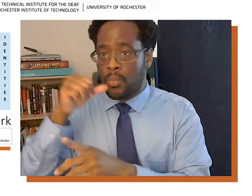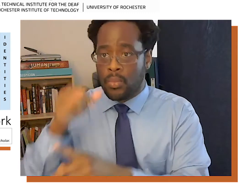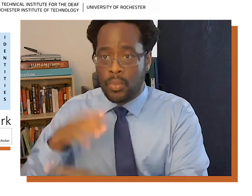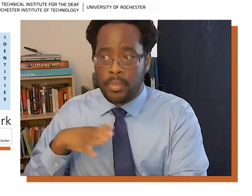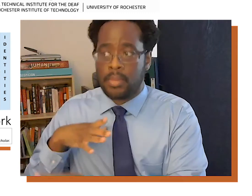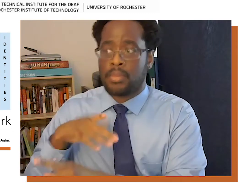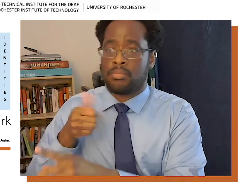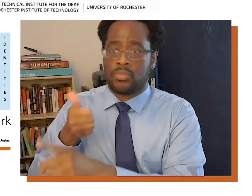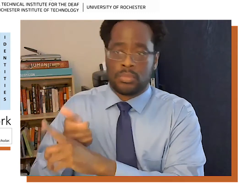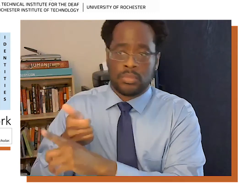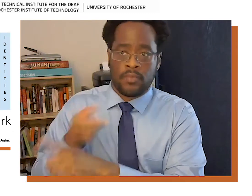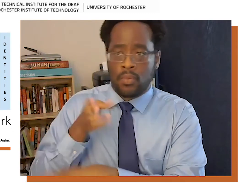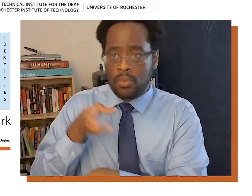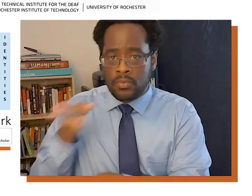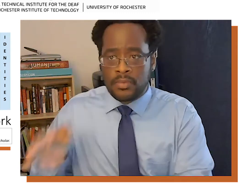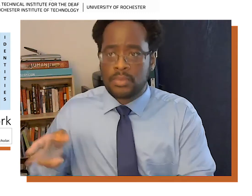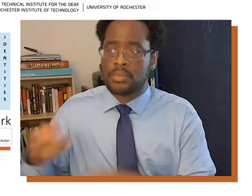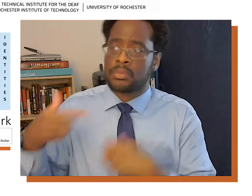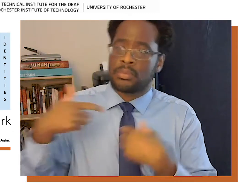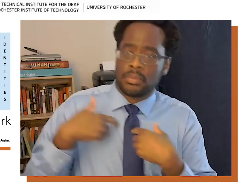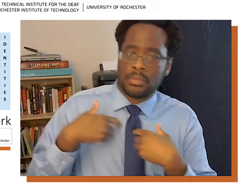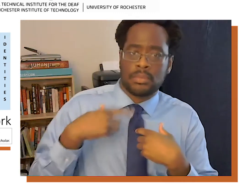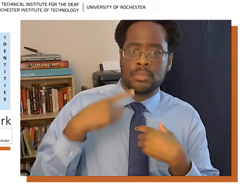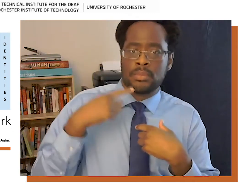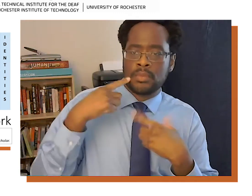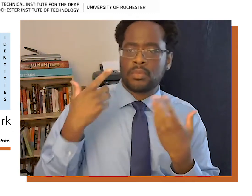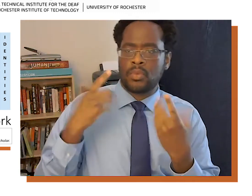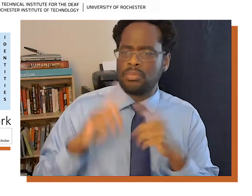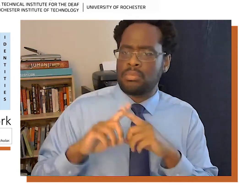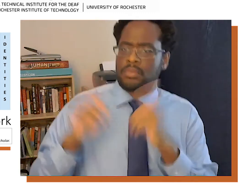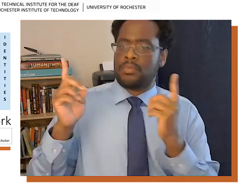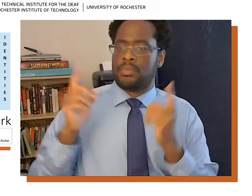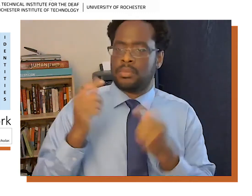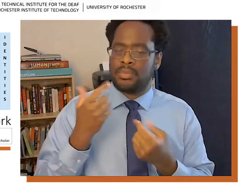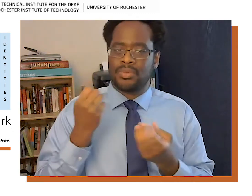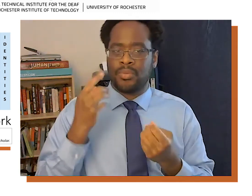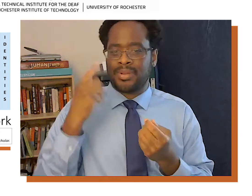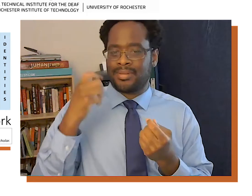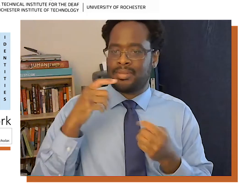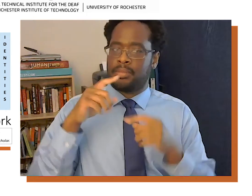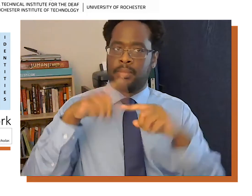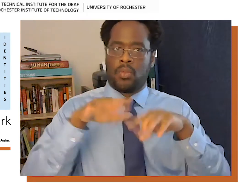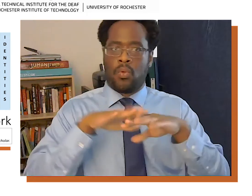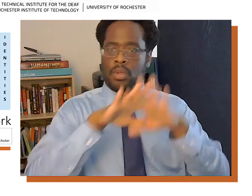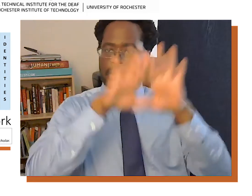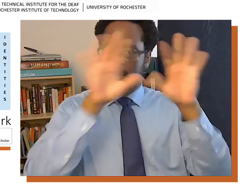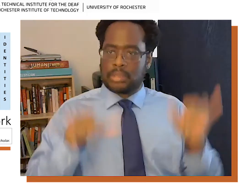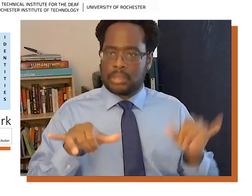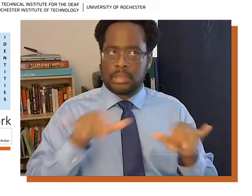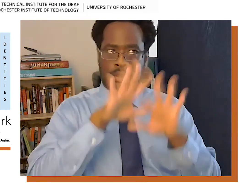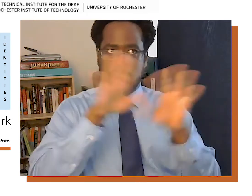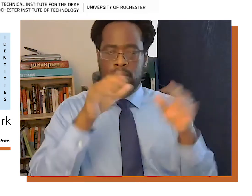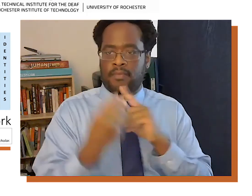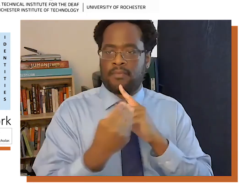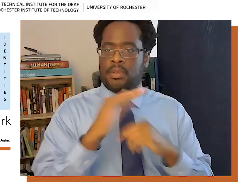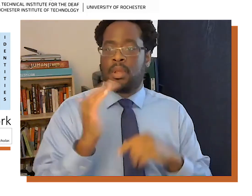Maybe it's a Black Deaf woman who had similar experiences to me but different in the fact that they're a woman